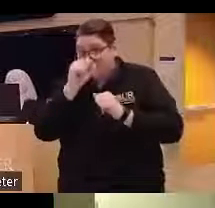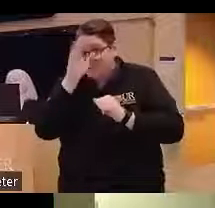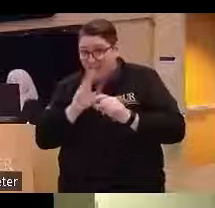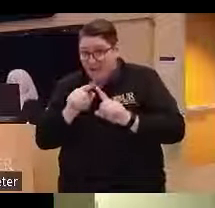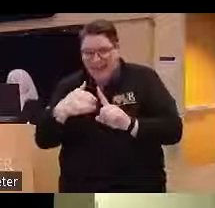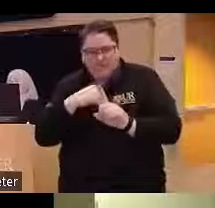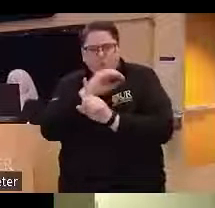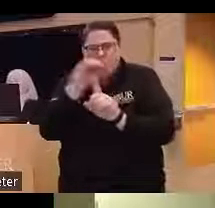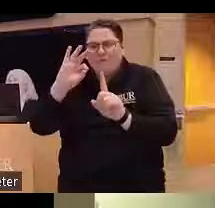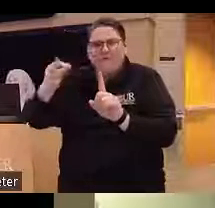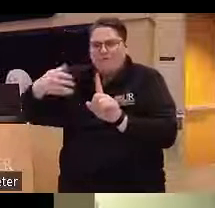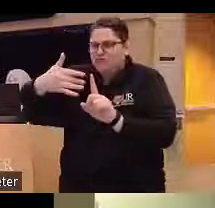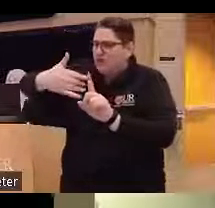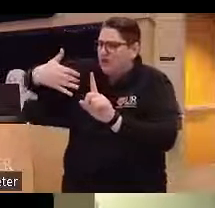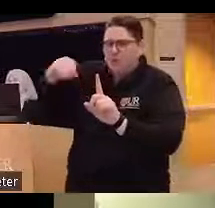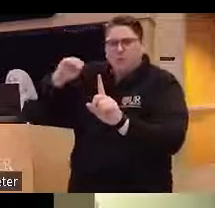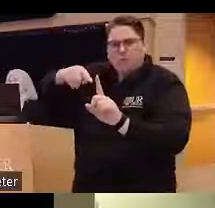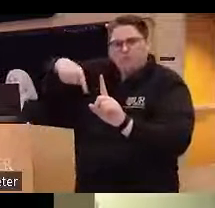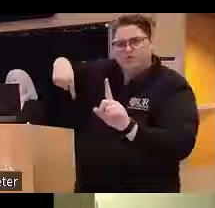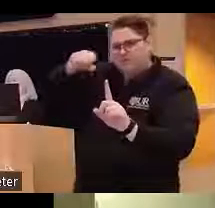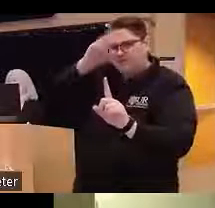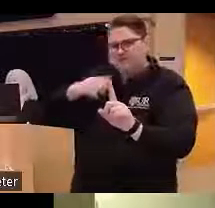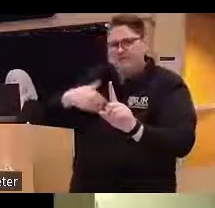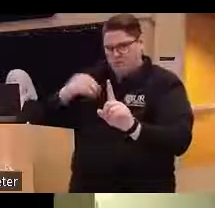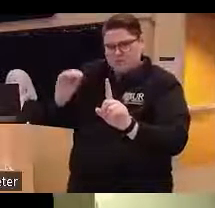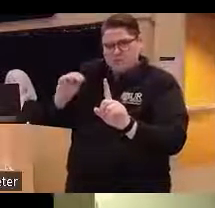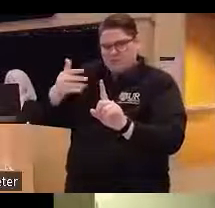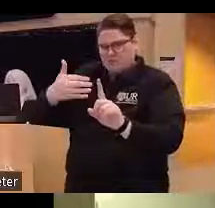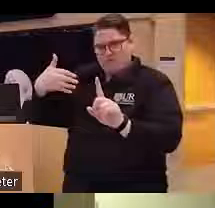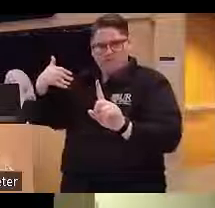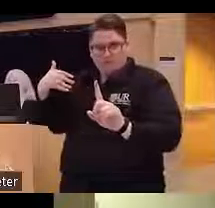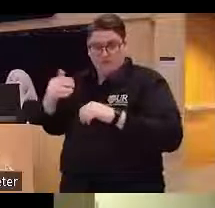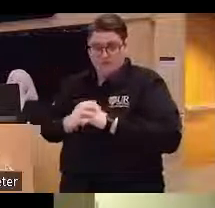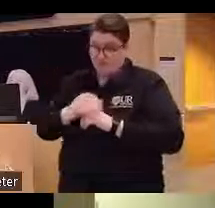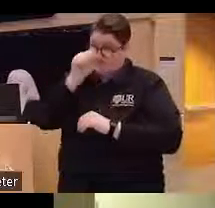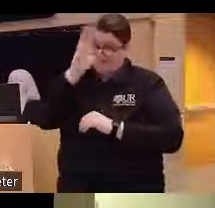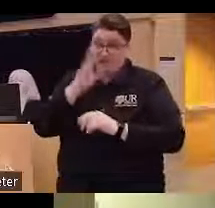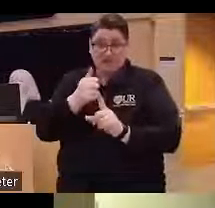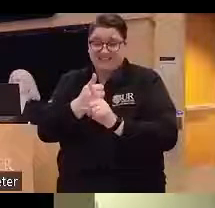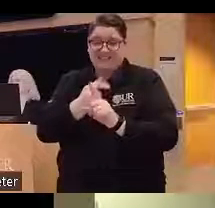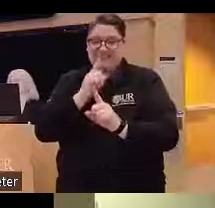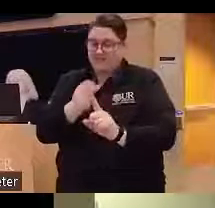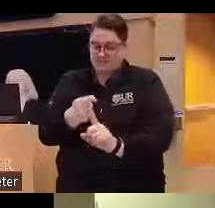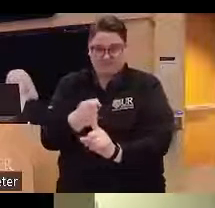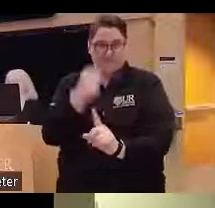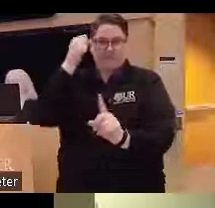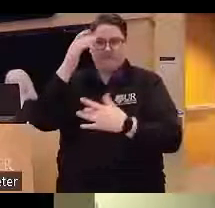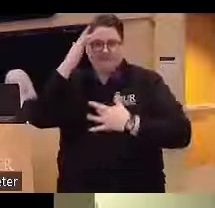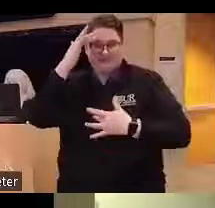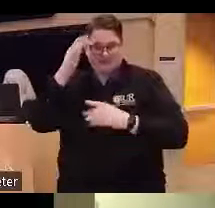no family history at all right schizophrenia is by and large a sporadic disease right and